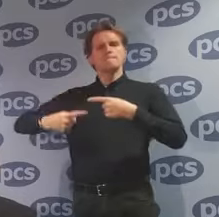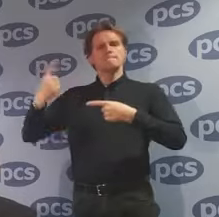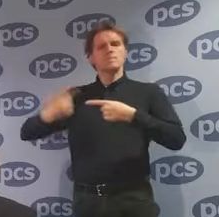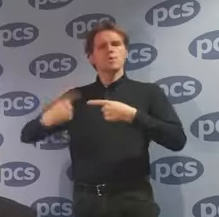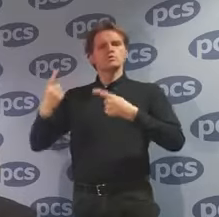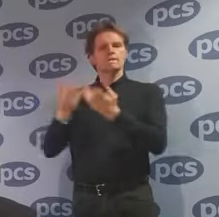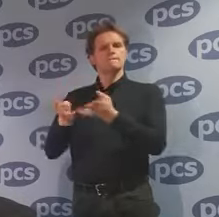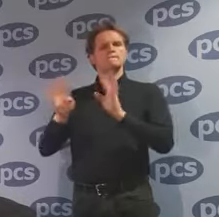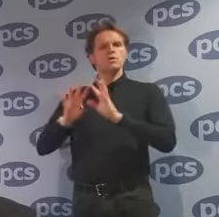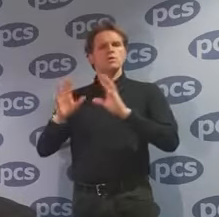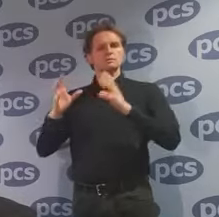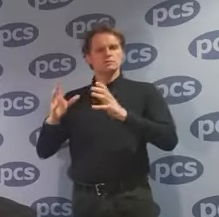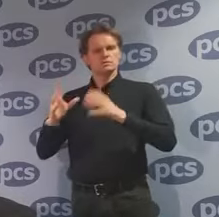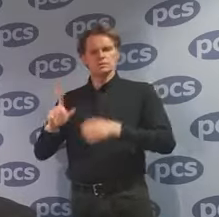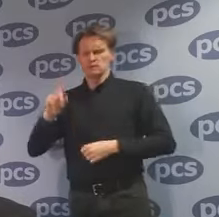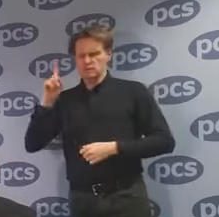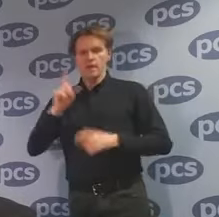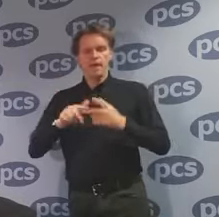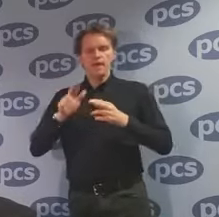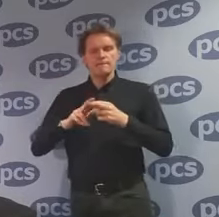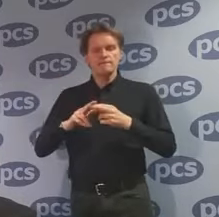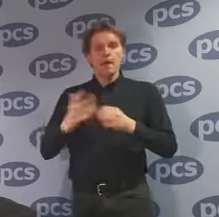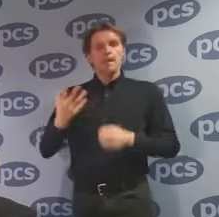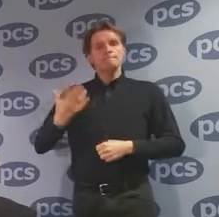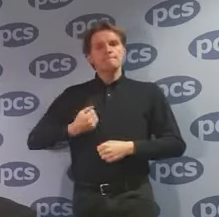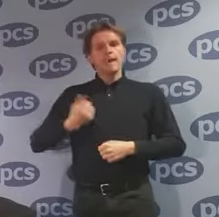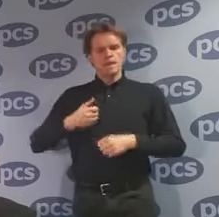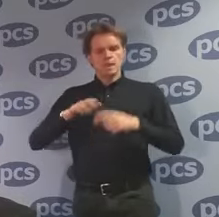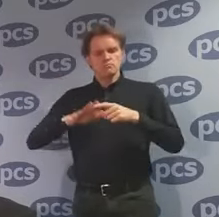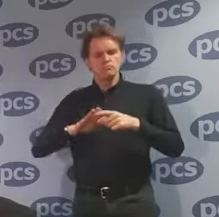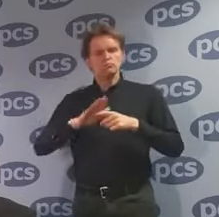currently no pay progression why are civil service jobs advertised with a